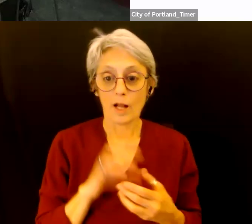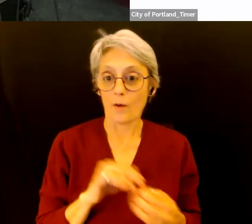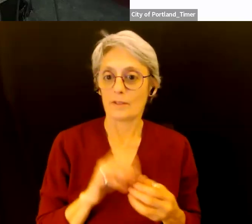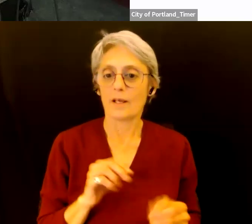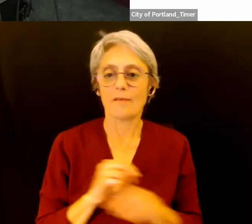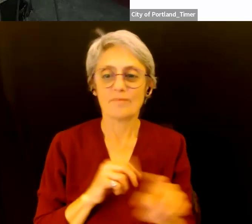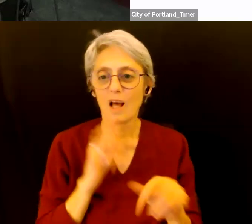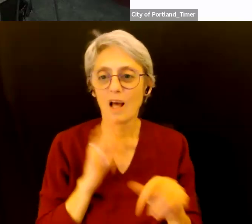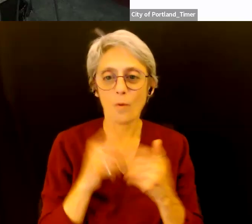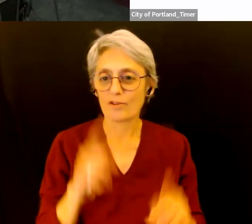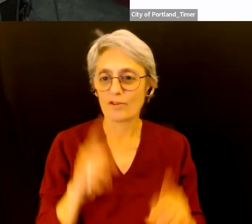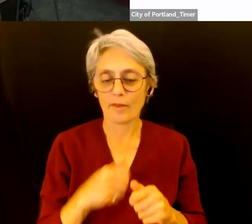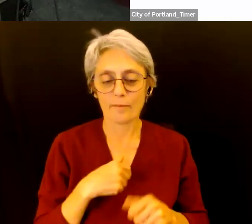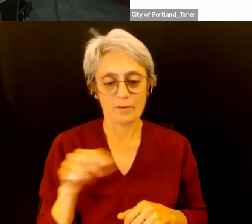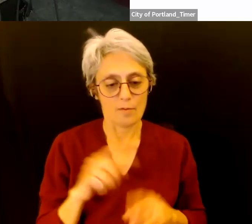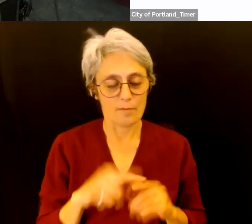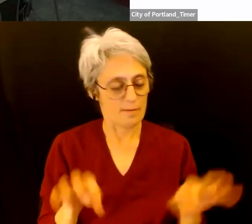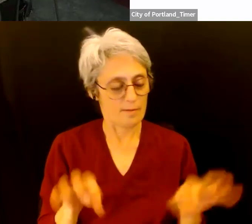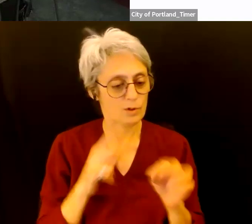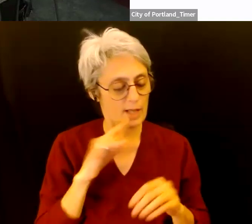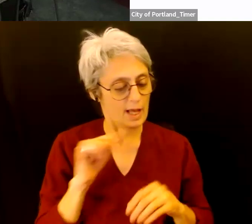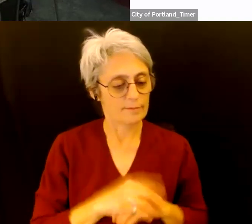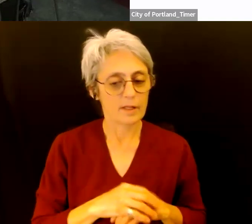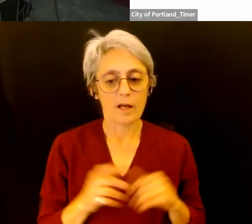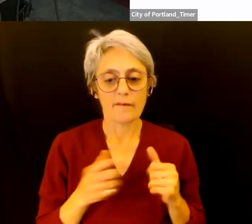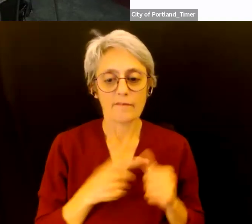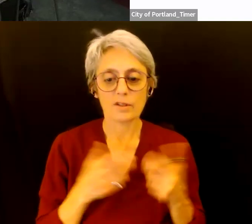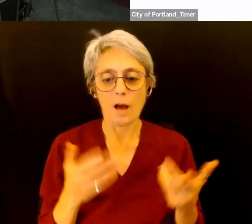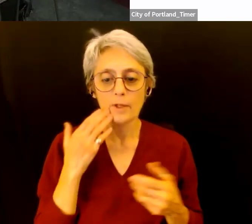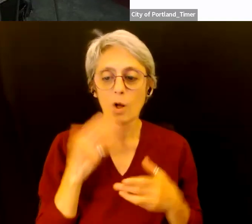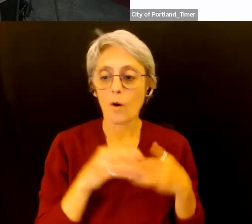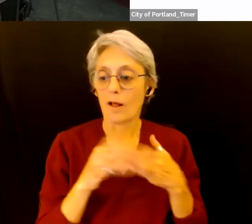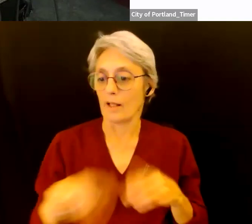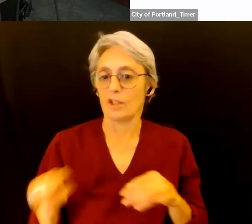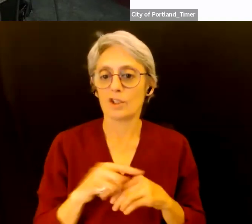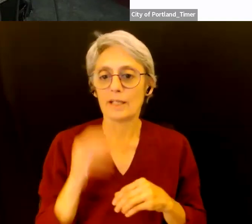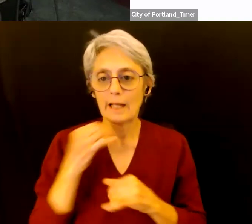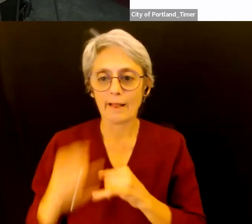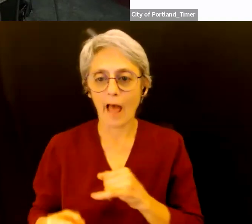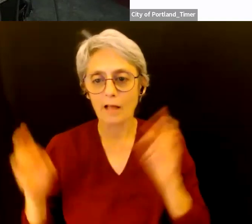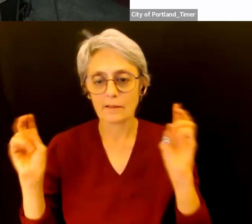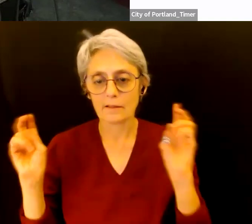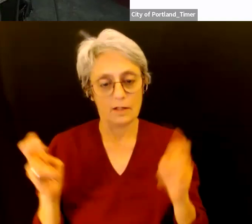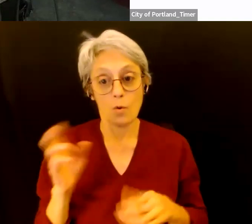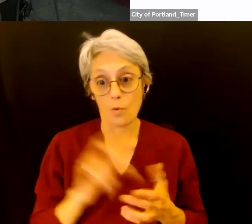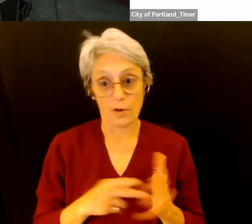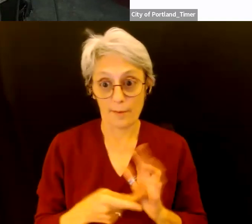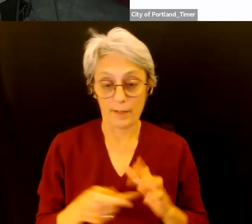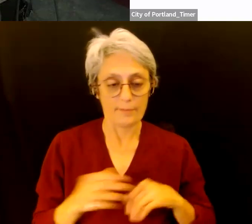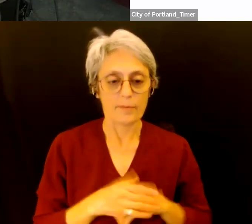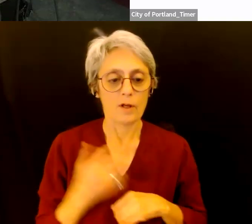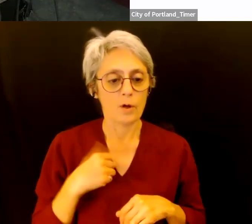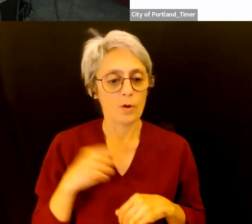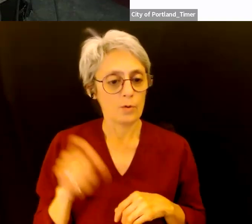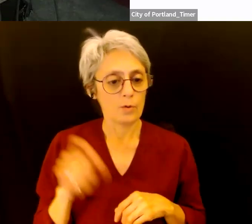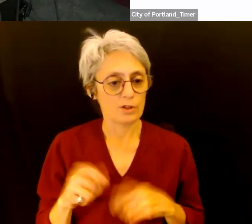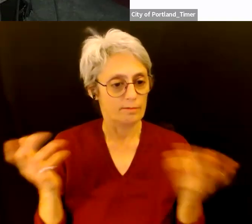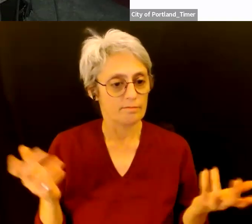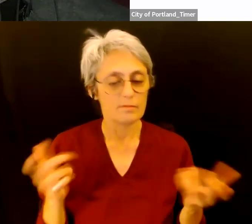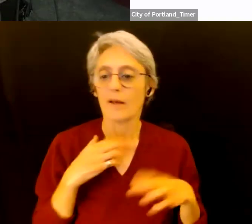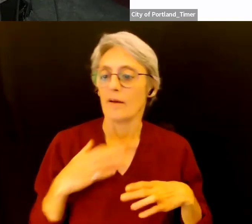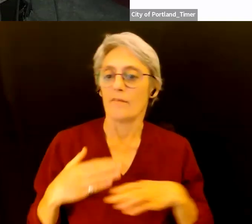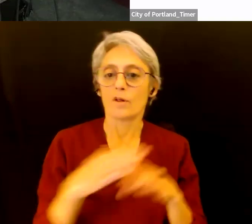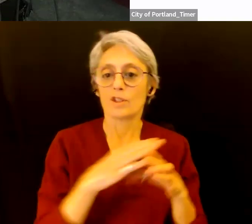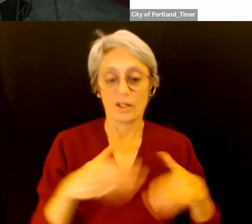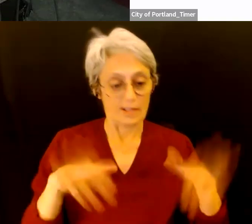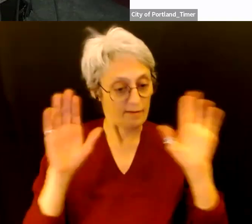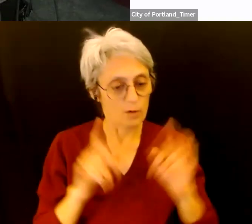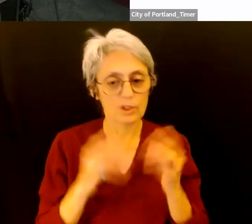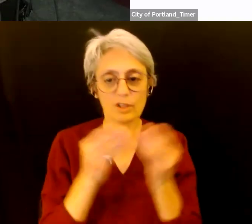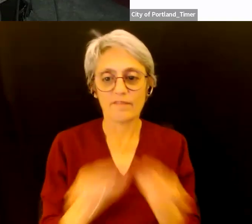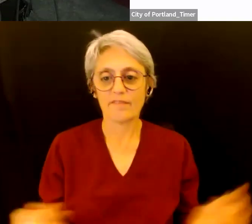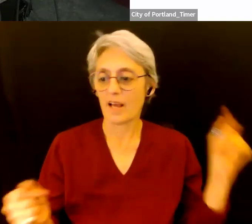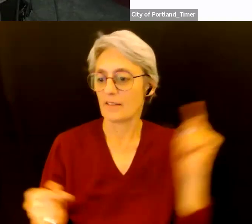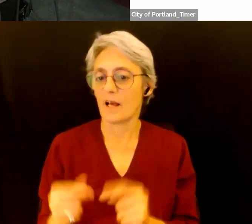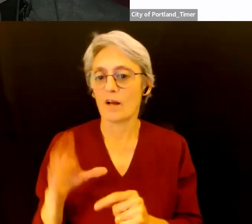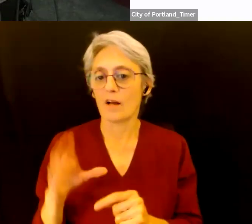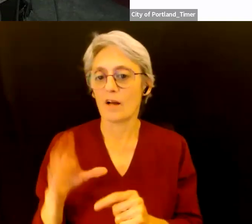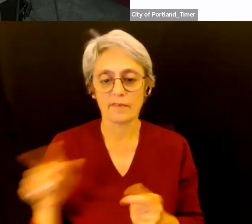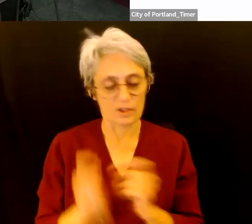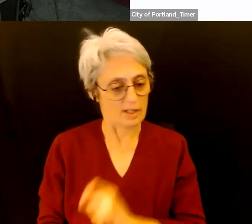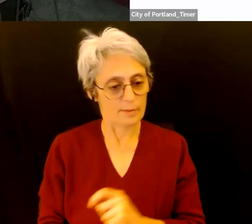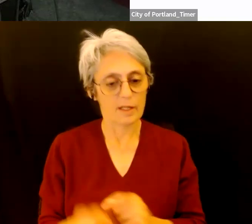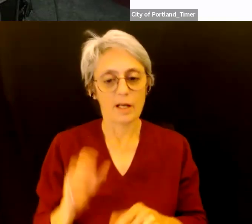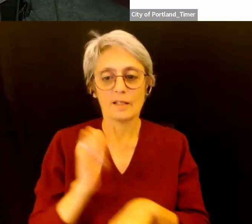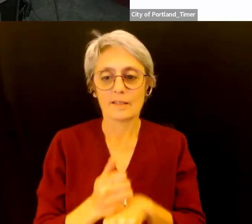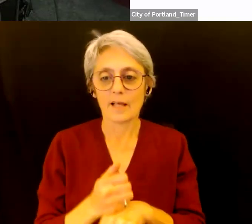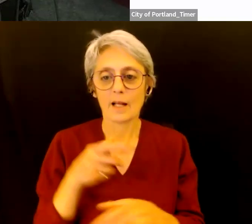But I think it's important to say it. First, leaders should eat last. And by that I mean We should, in the spirit of shared sacrifice, we should phase out a cost of living adjustment and institute pay cuts for non-represented employees